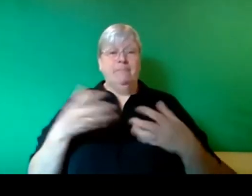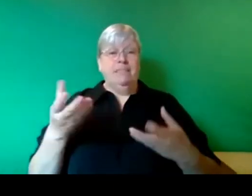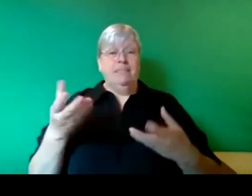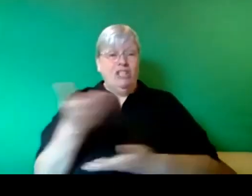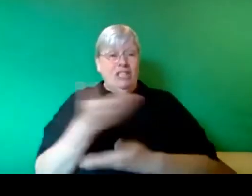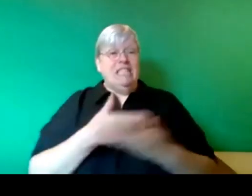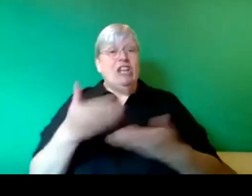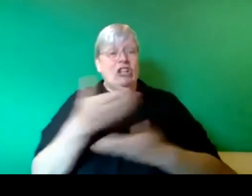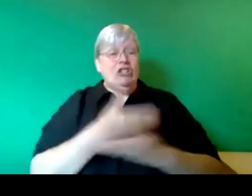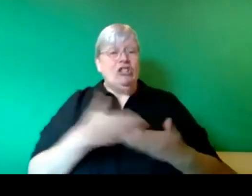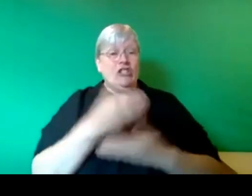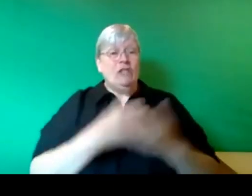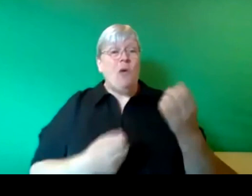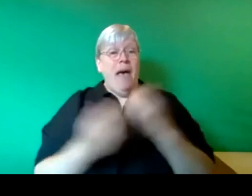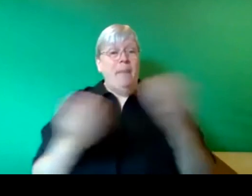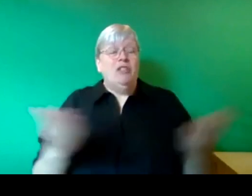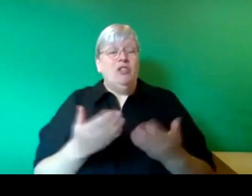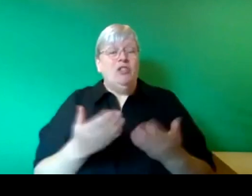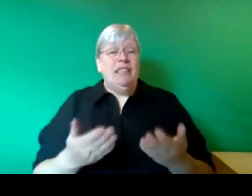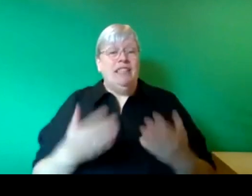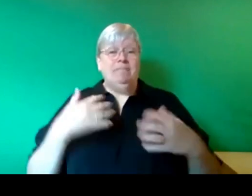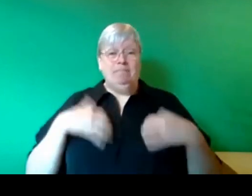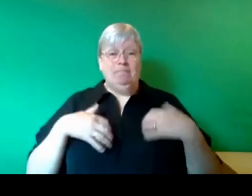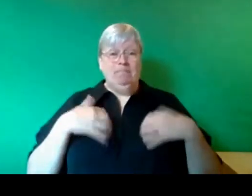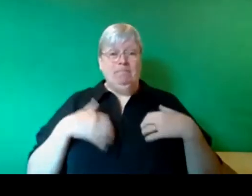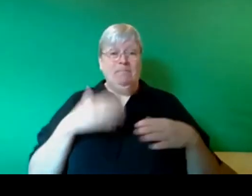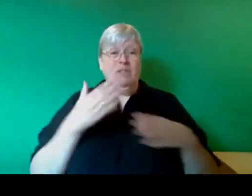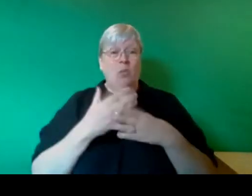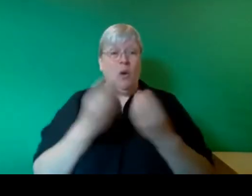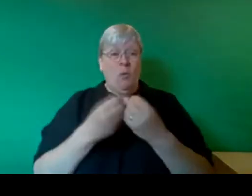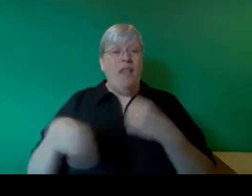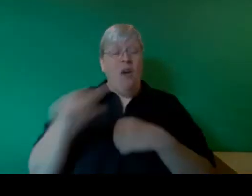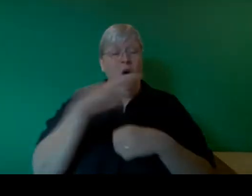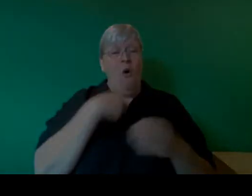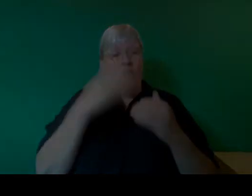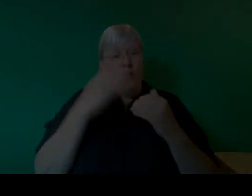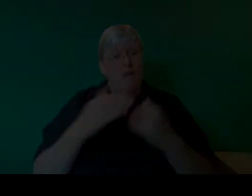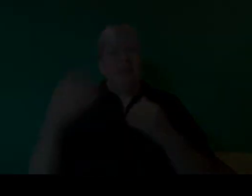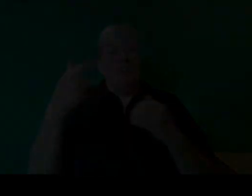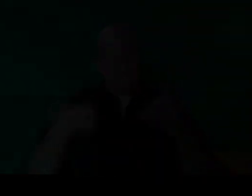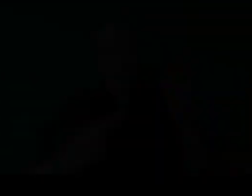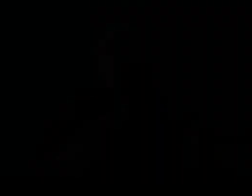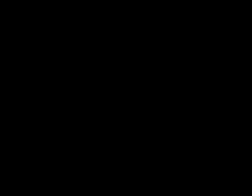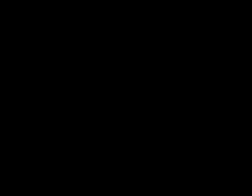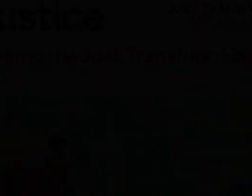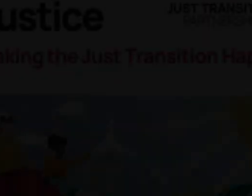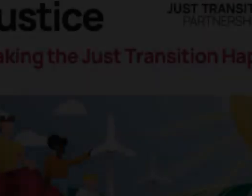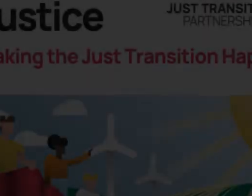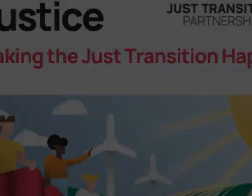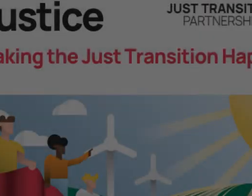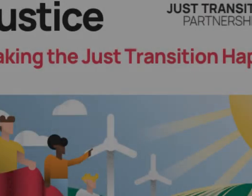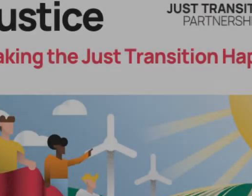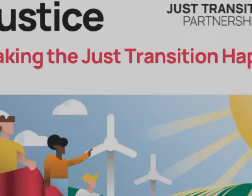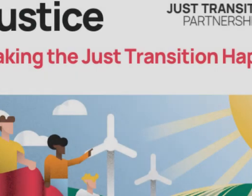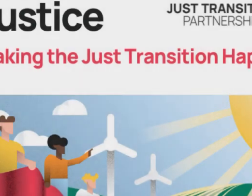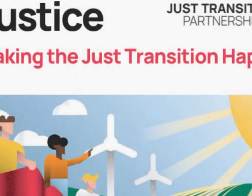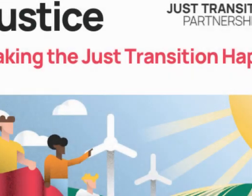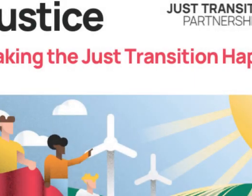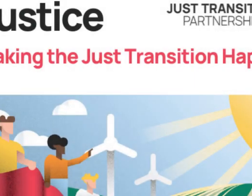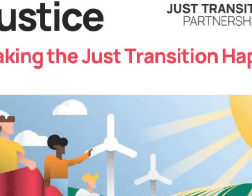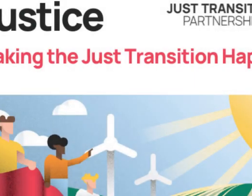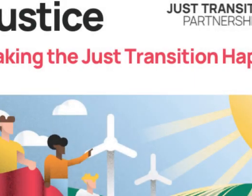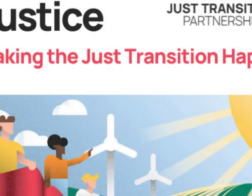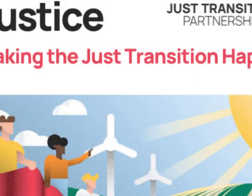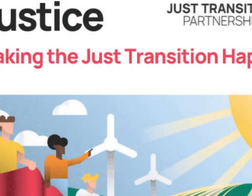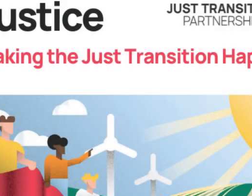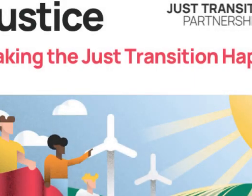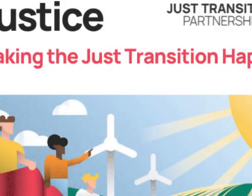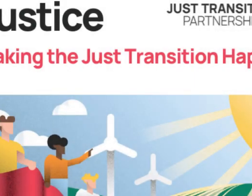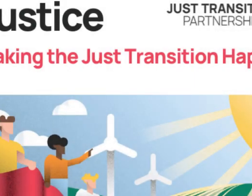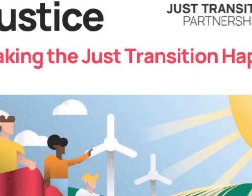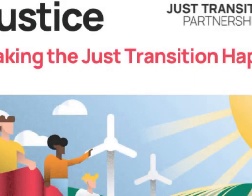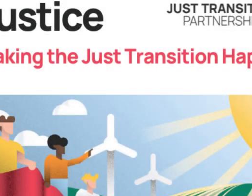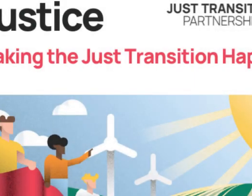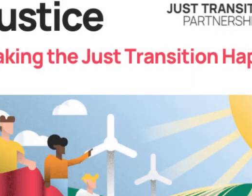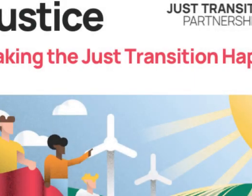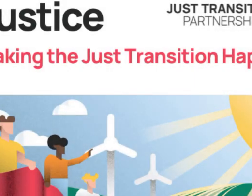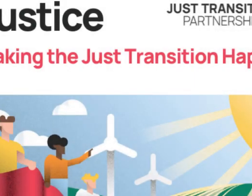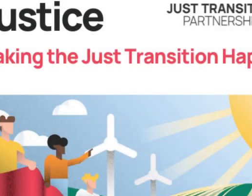and I look forward to working with all of you going forward on this crucial agenda, thank you.